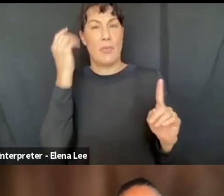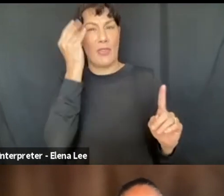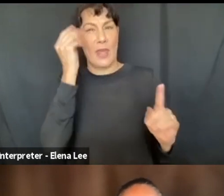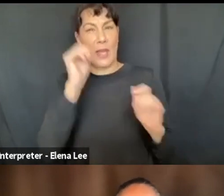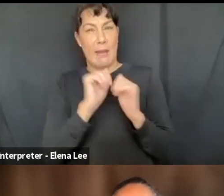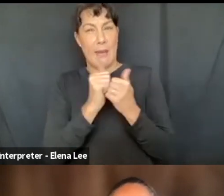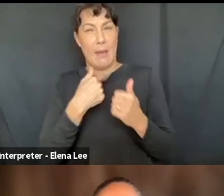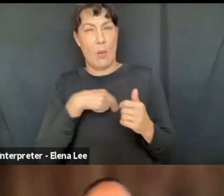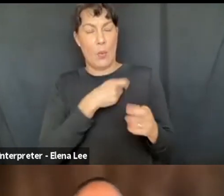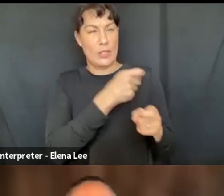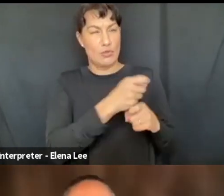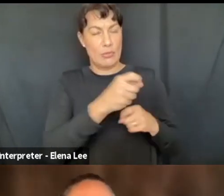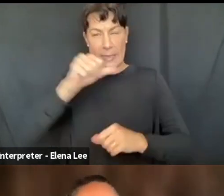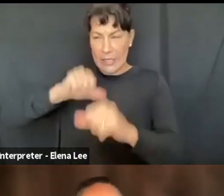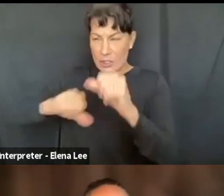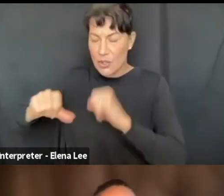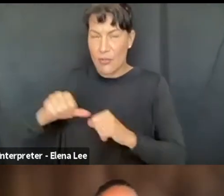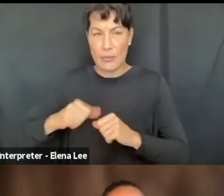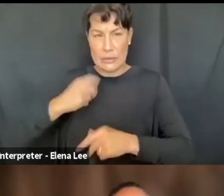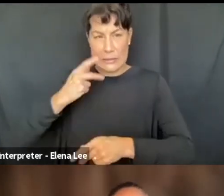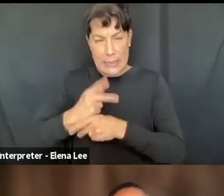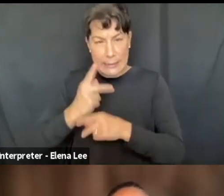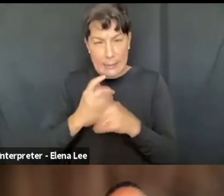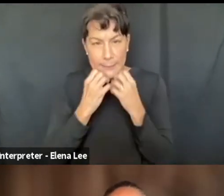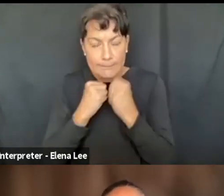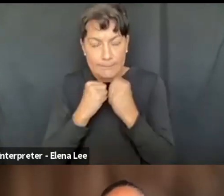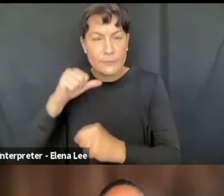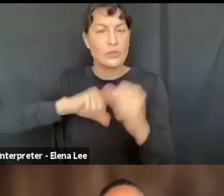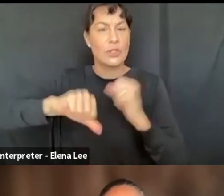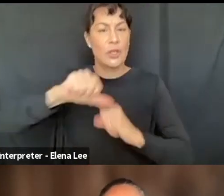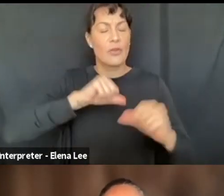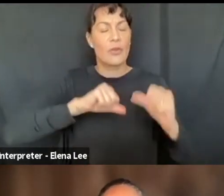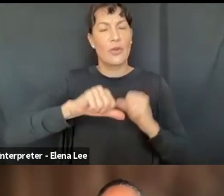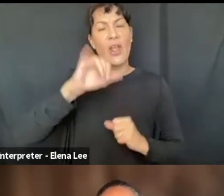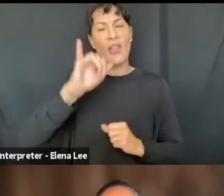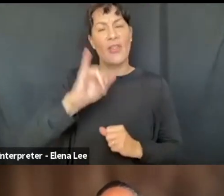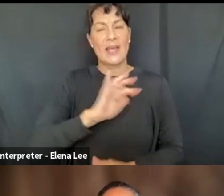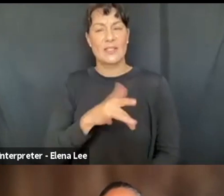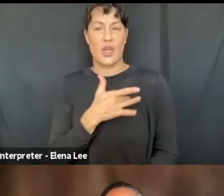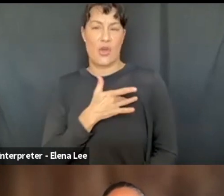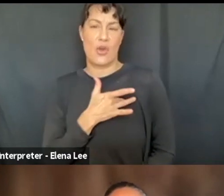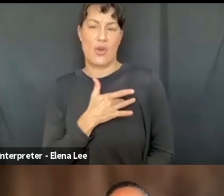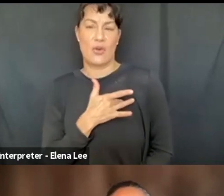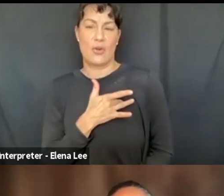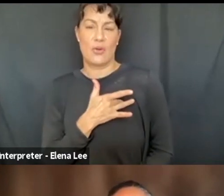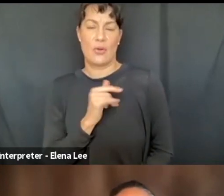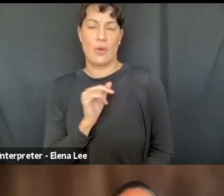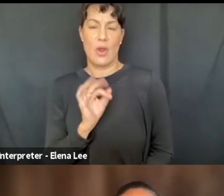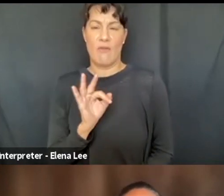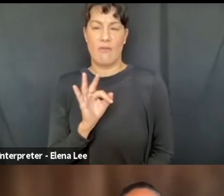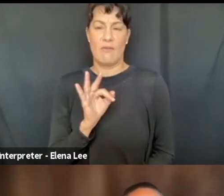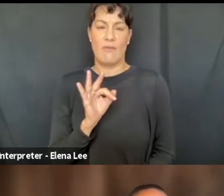how we take care of each other and at the heart of it, as I said, I think is this commitment